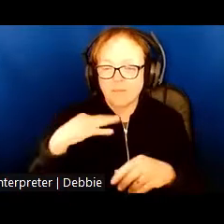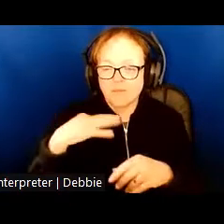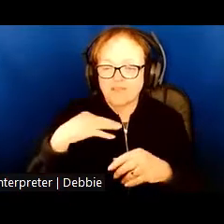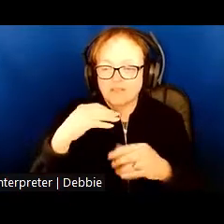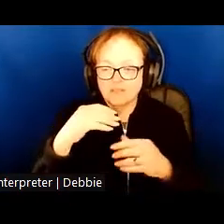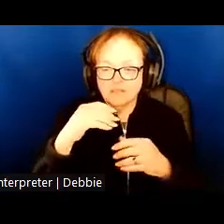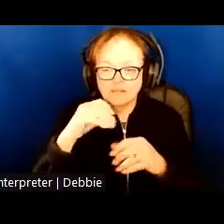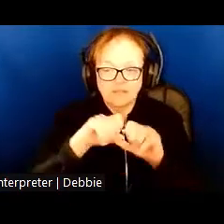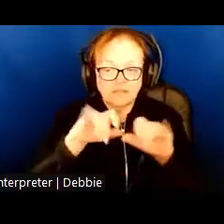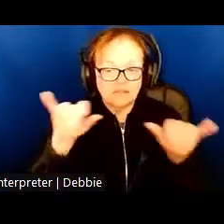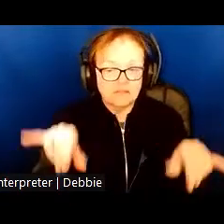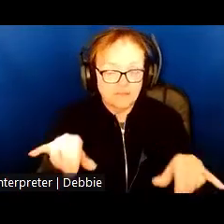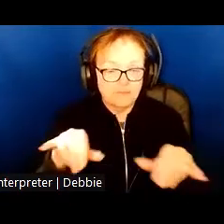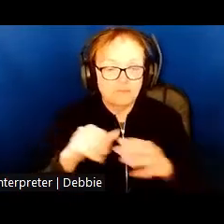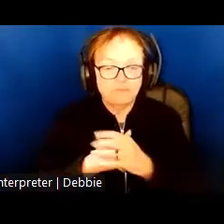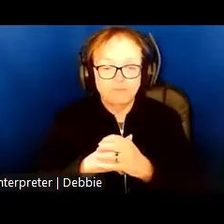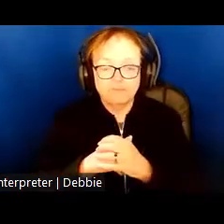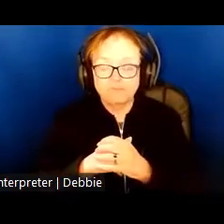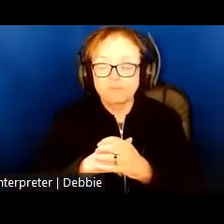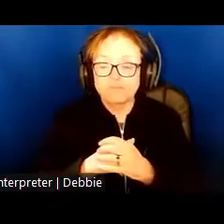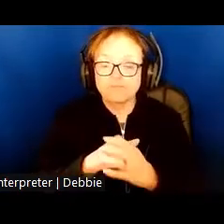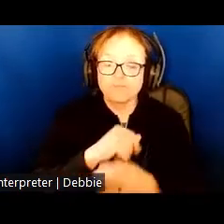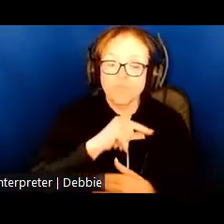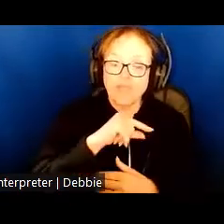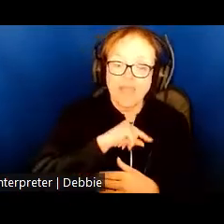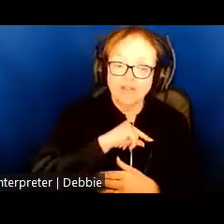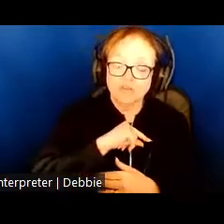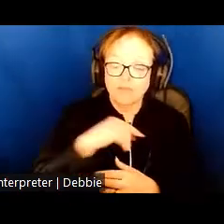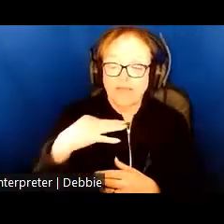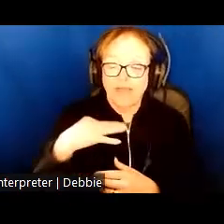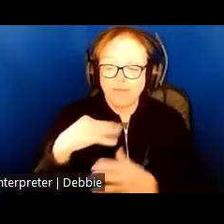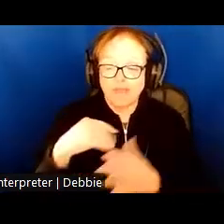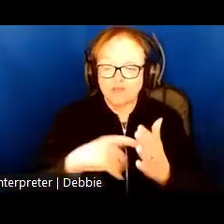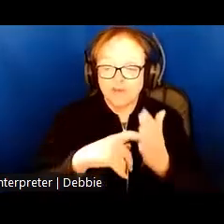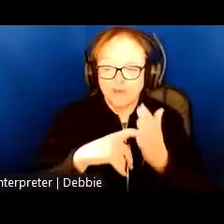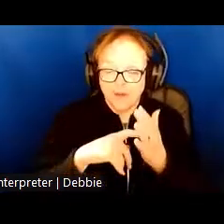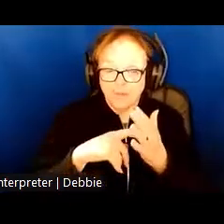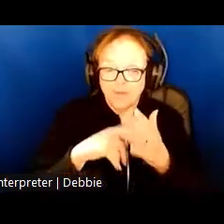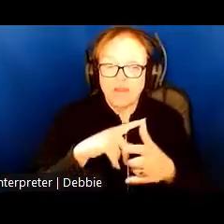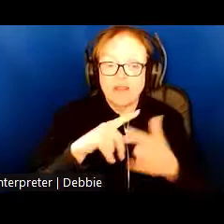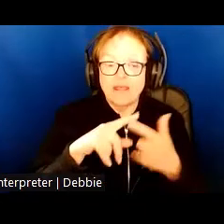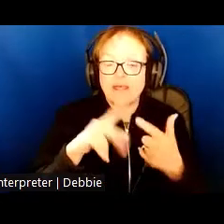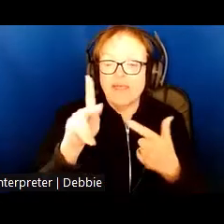review the eligibility and application requirements, then Kim is going to pull up the application